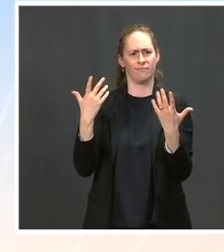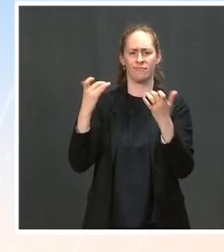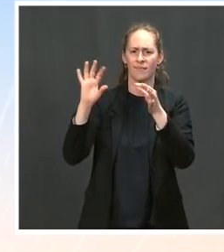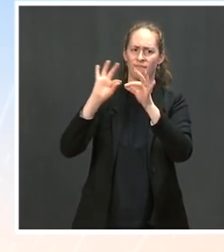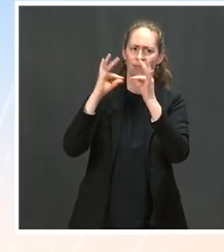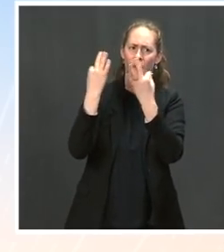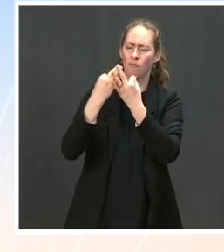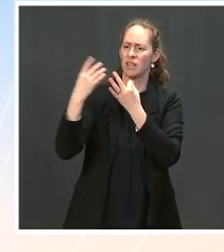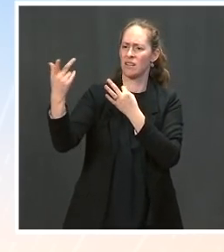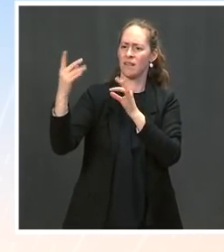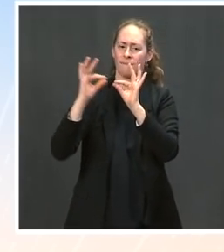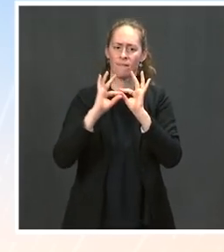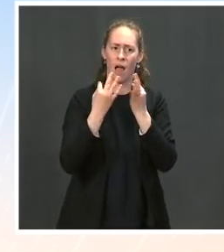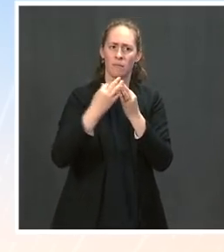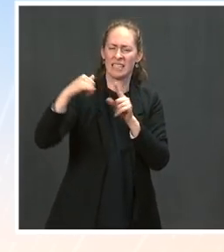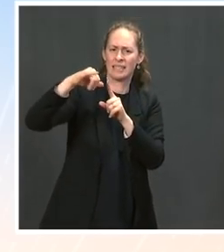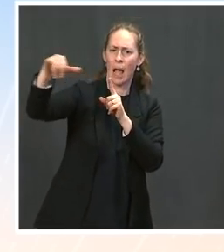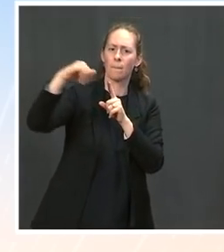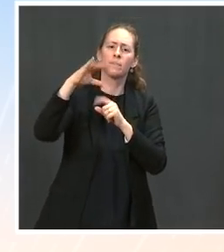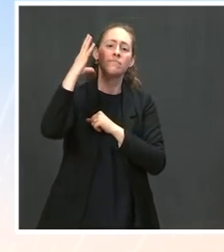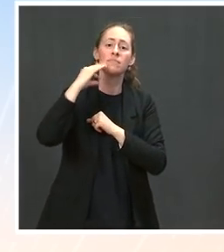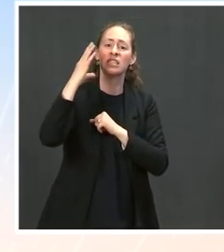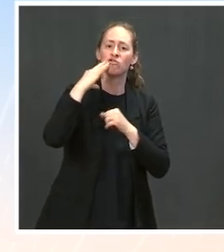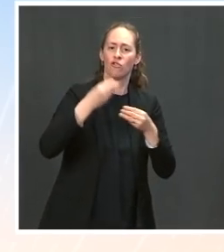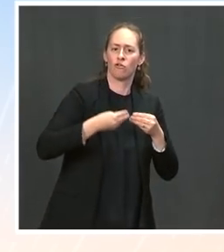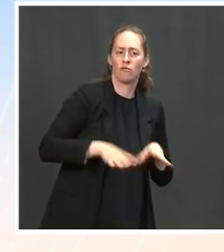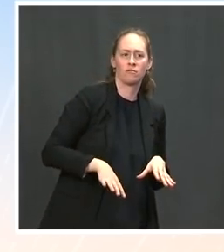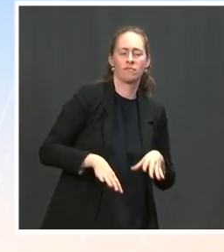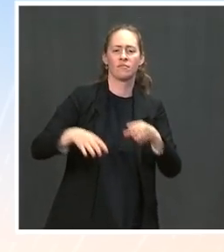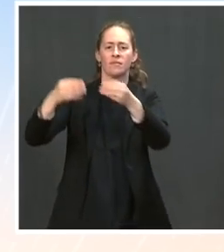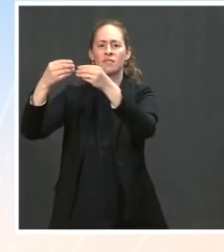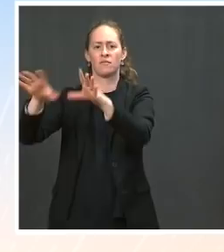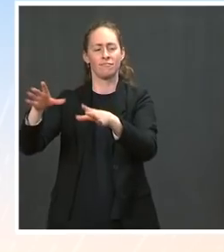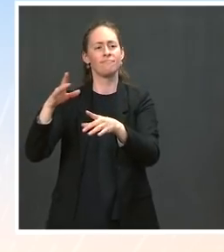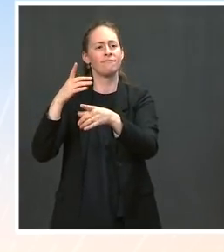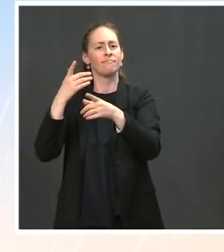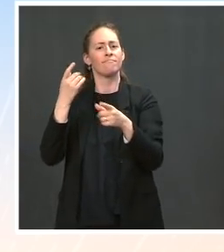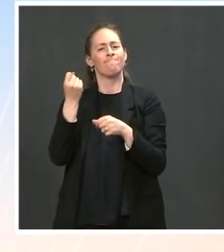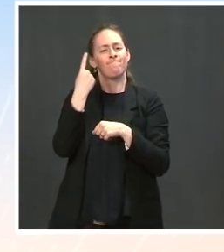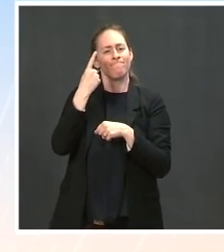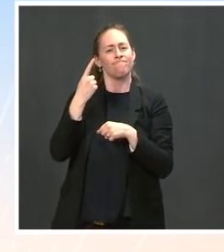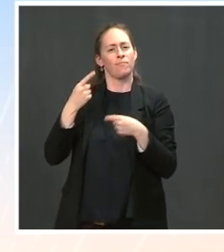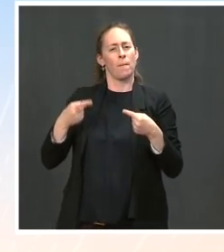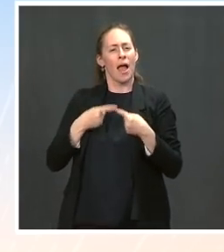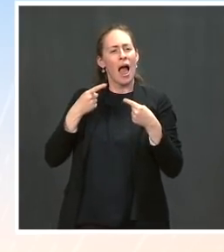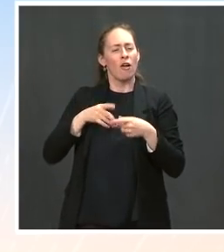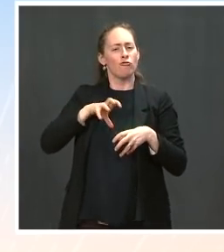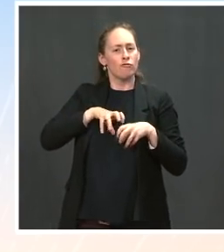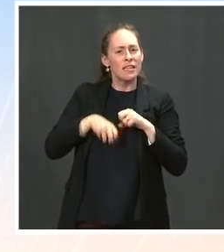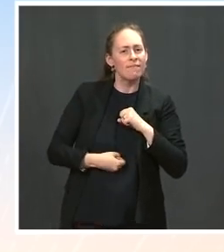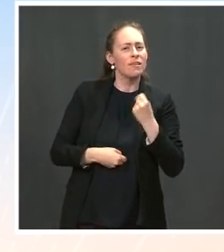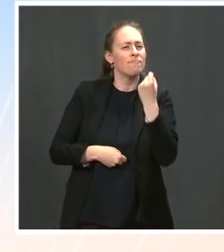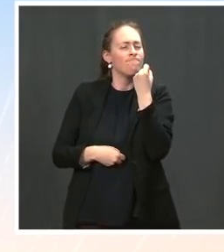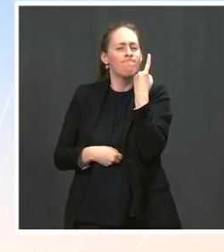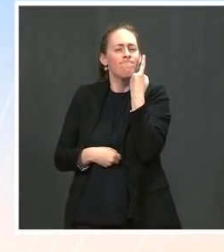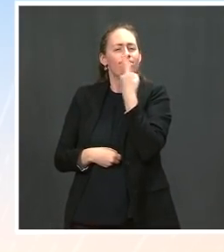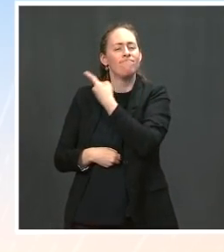He also understands this is an extremely painful moment for many people in this country who are exhausted,